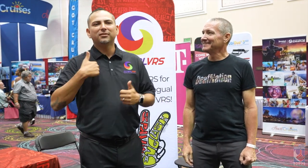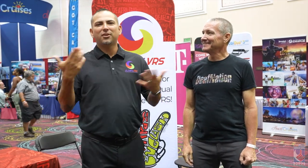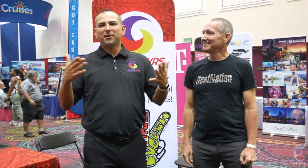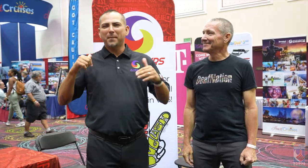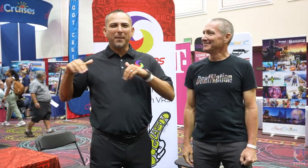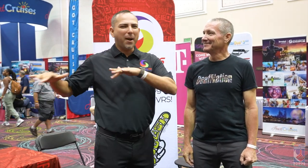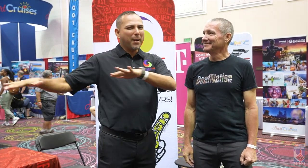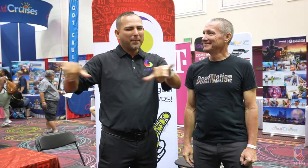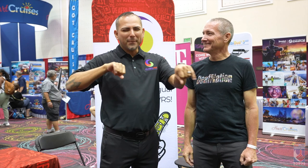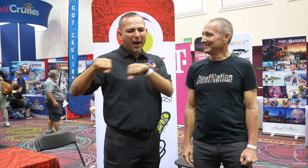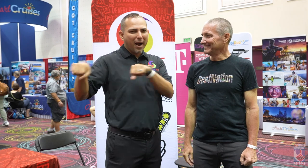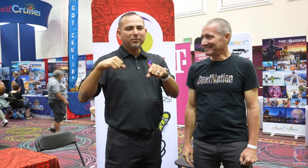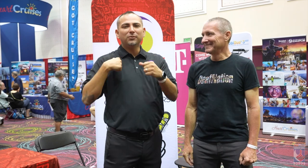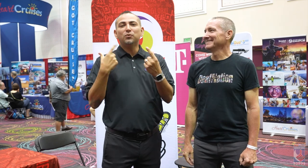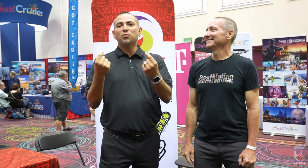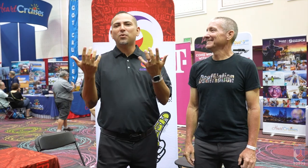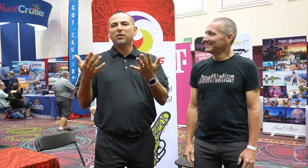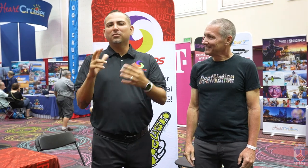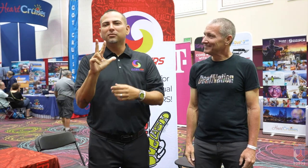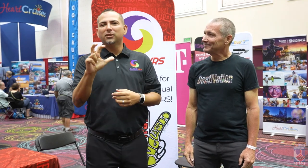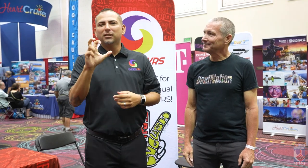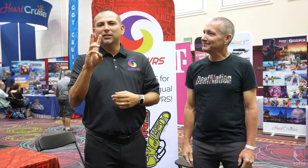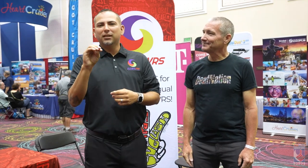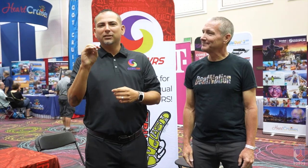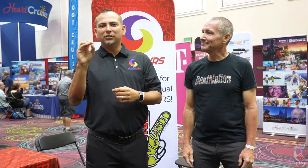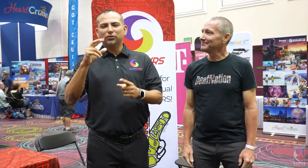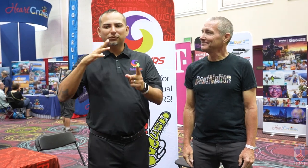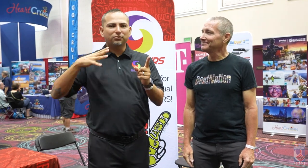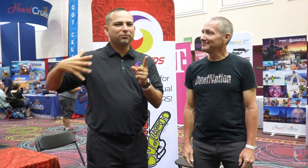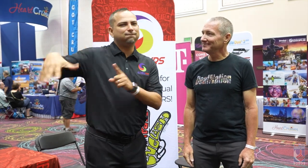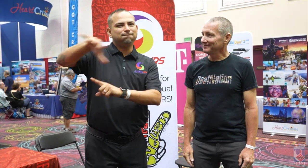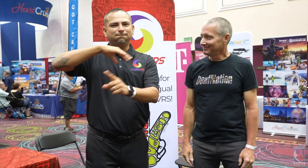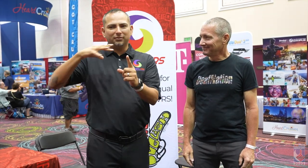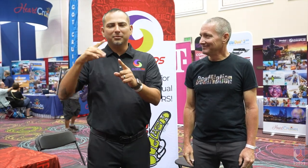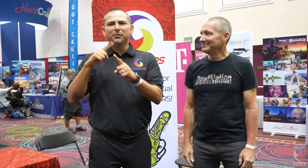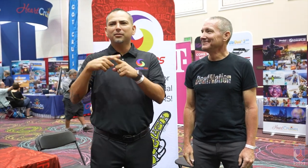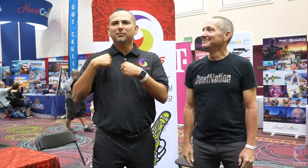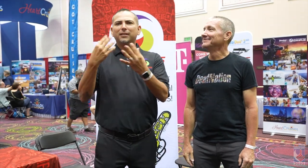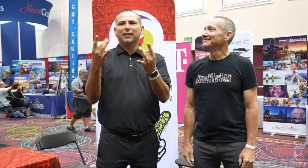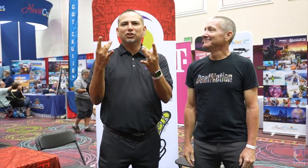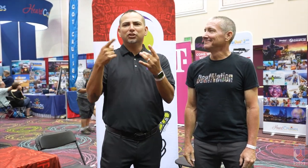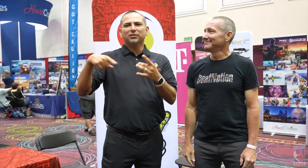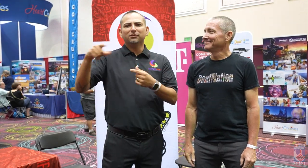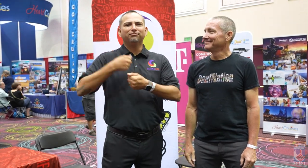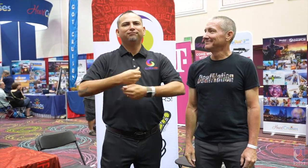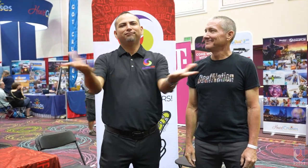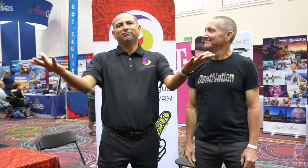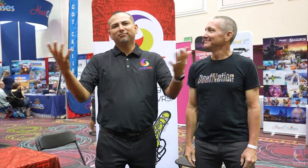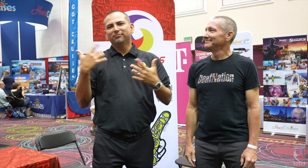We’re here shaking things up with a 360 degree camera and we’re giving out stickers to everyone.